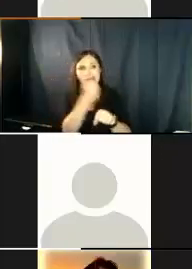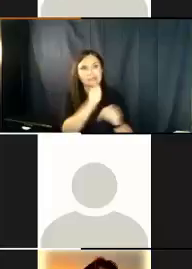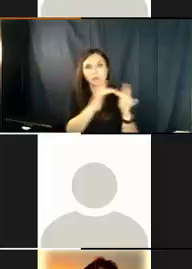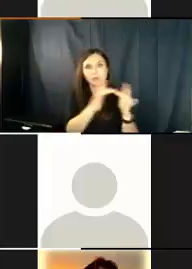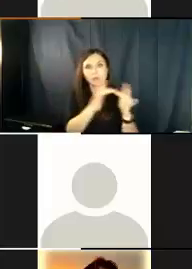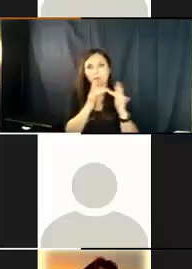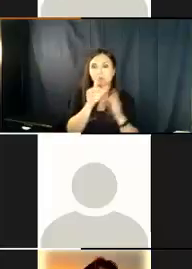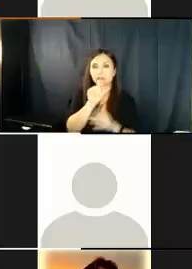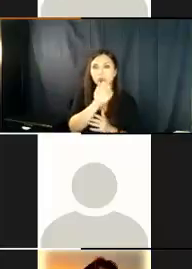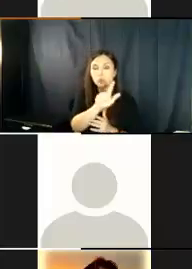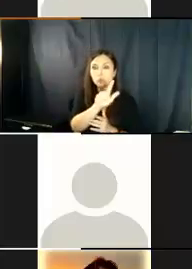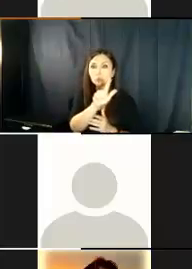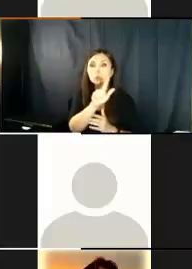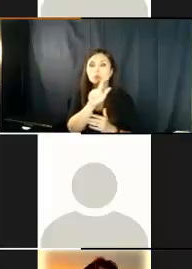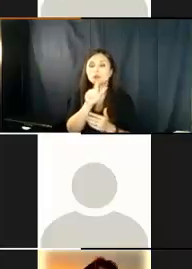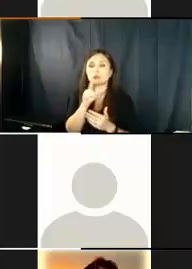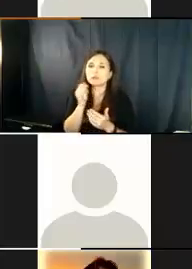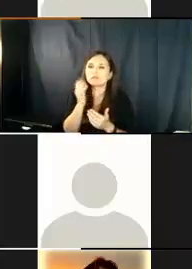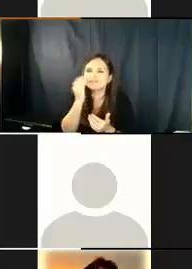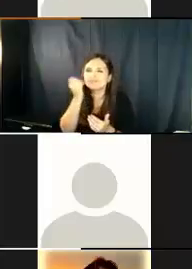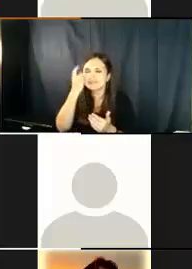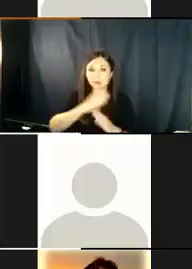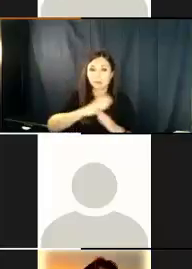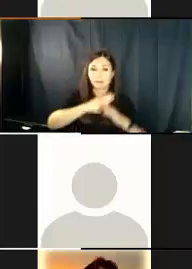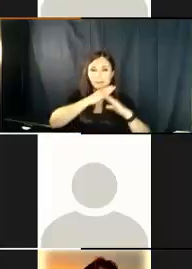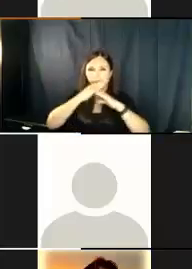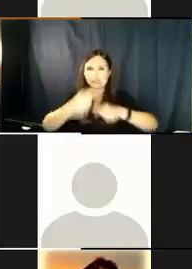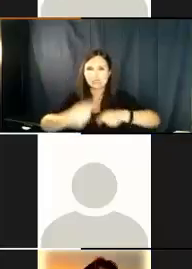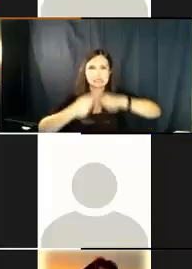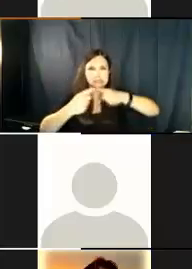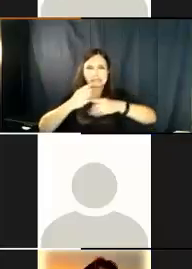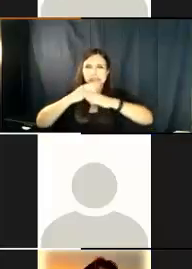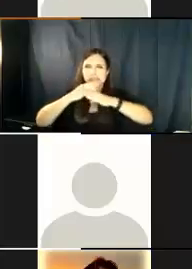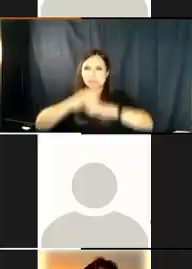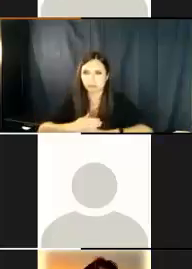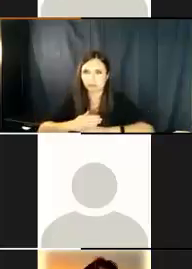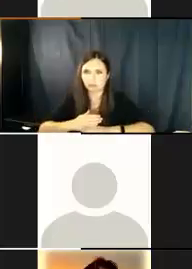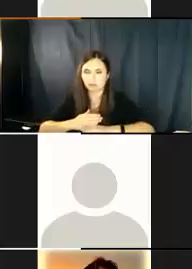the barriers to entry barriers basically.